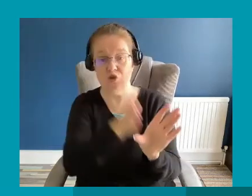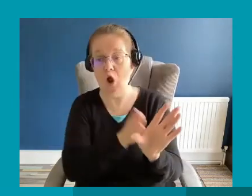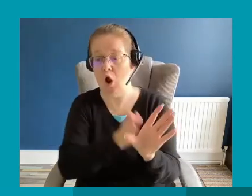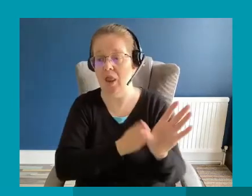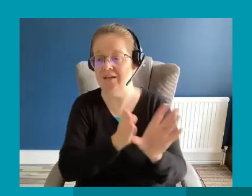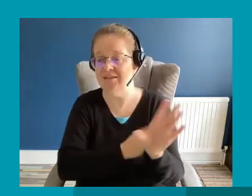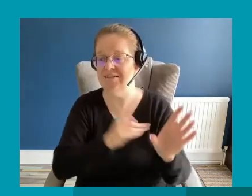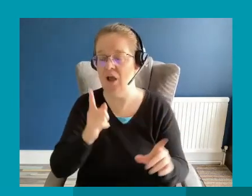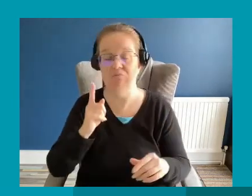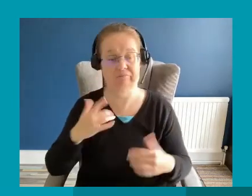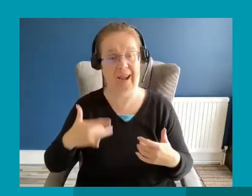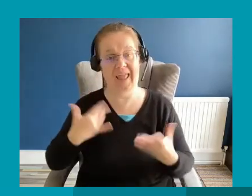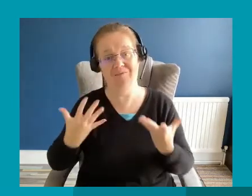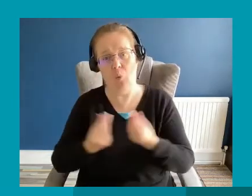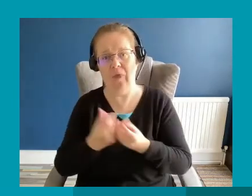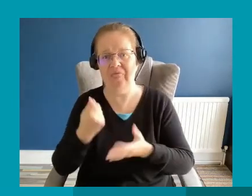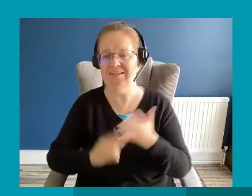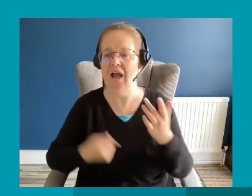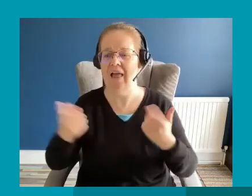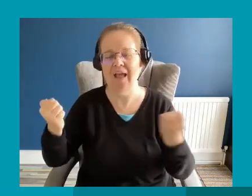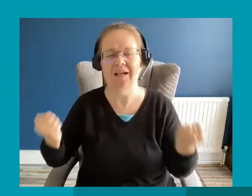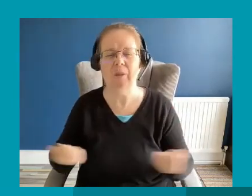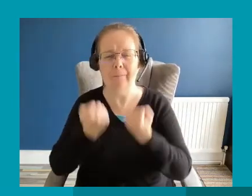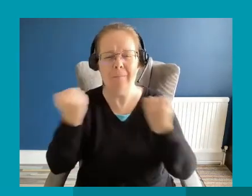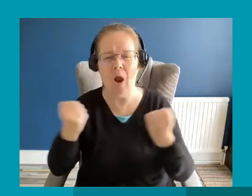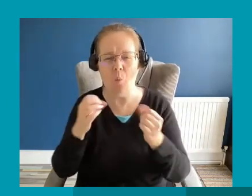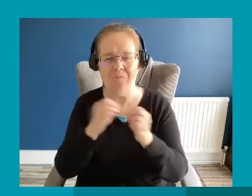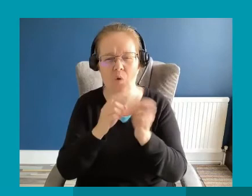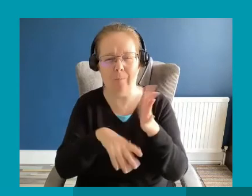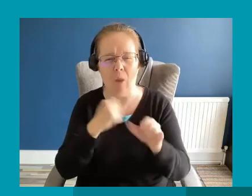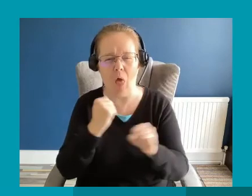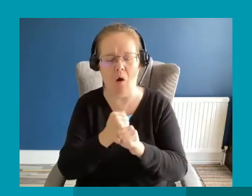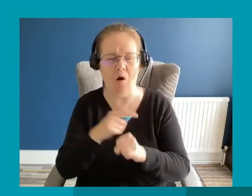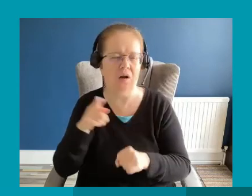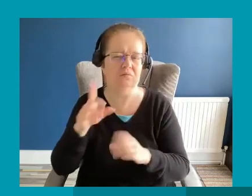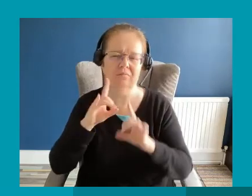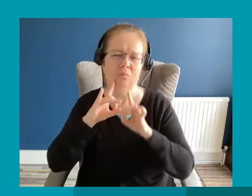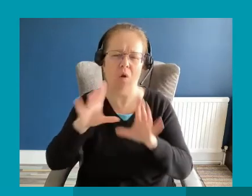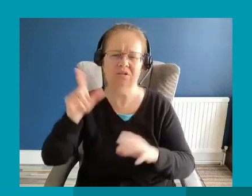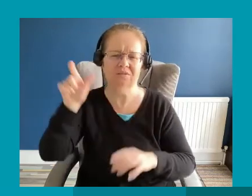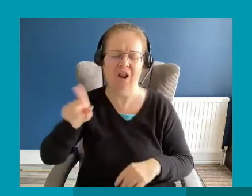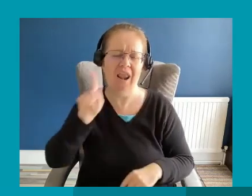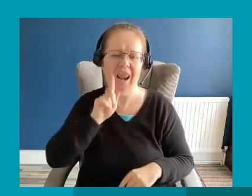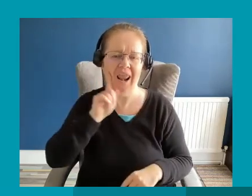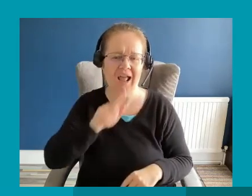living with a disability is a powerful blog, A fabulous... Young lady, he also gives some additional tips